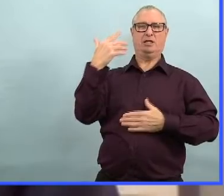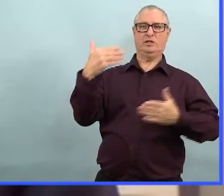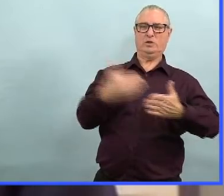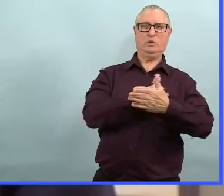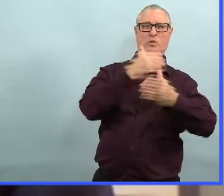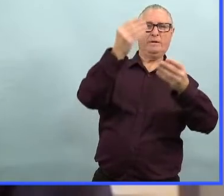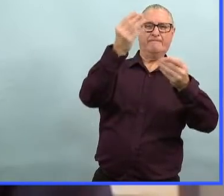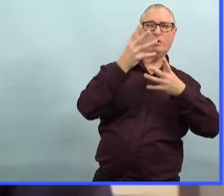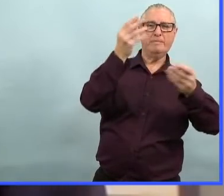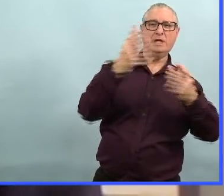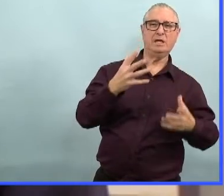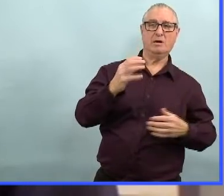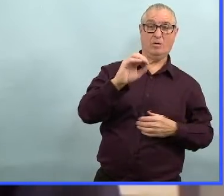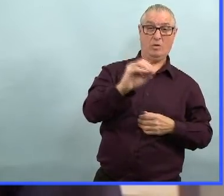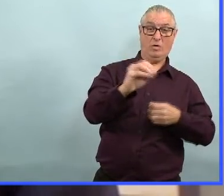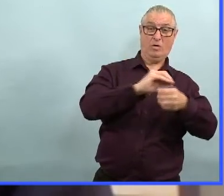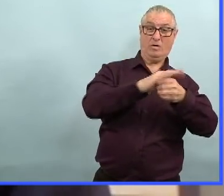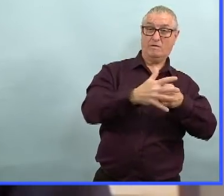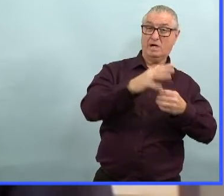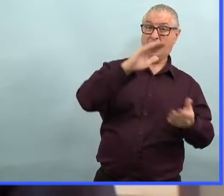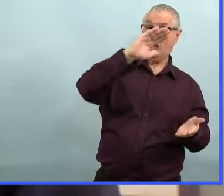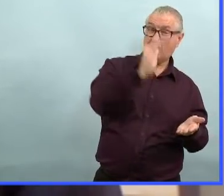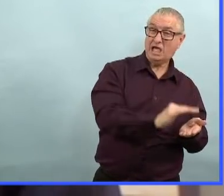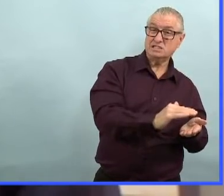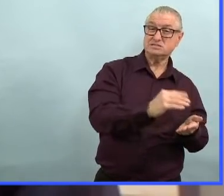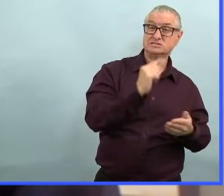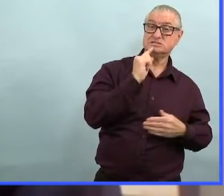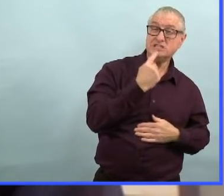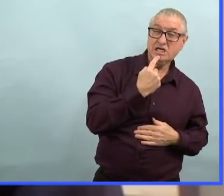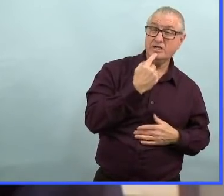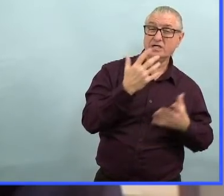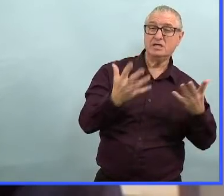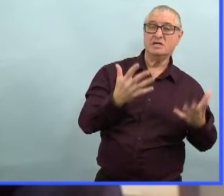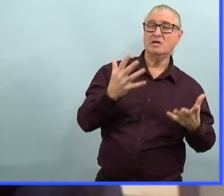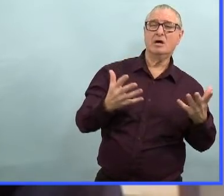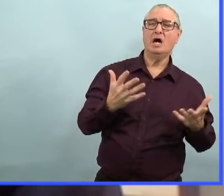so i mean right now the the message is we need to decrease the transmission of this virus